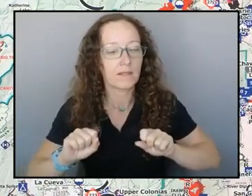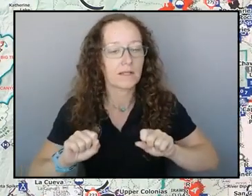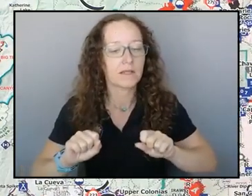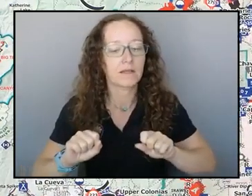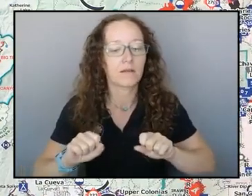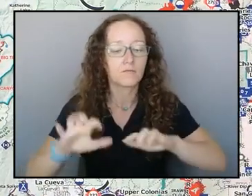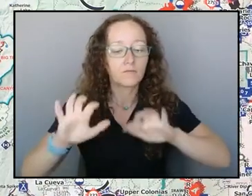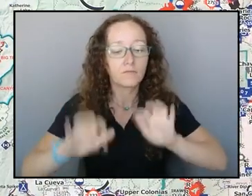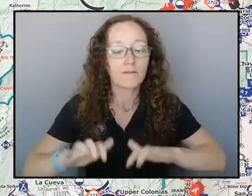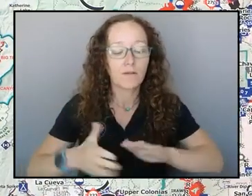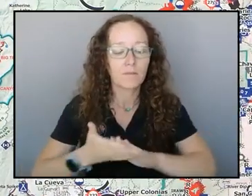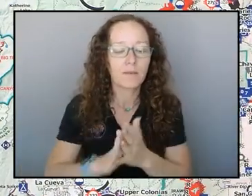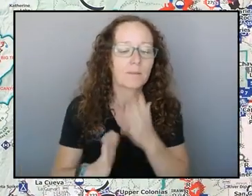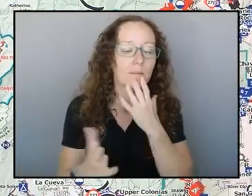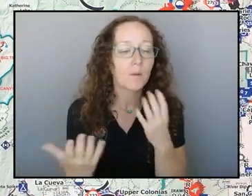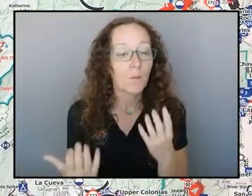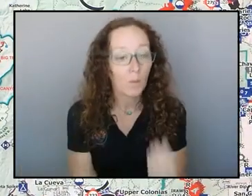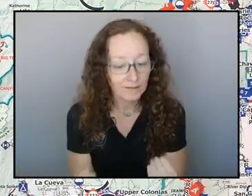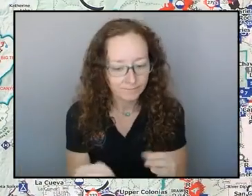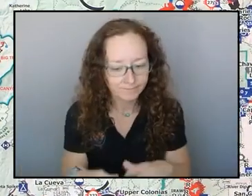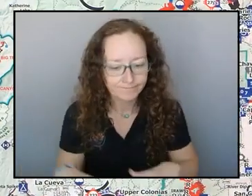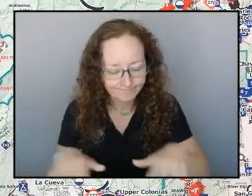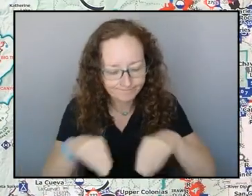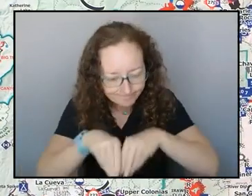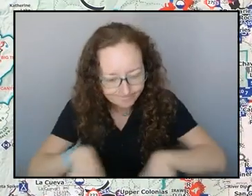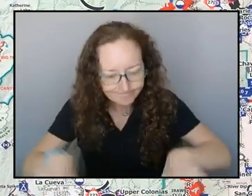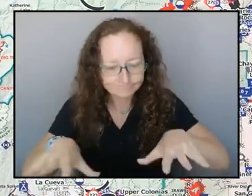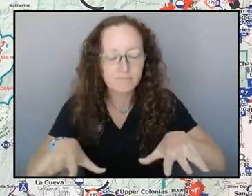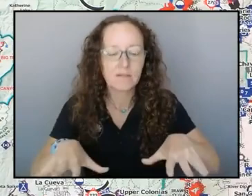precipitation to actually reduce fire danger. It's a very